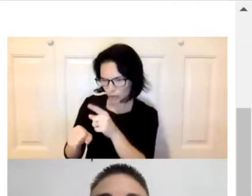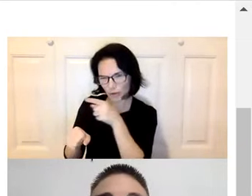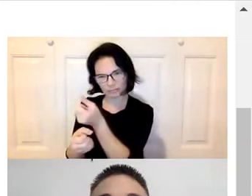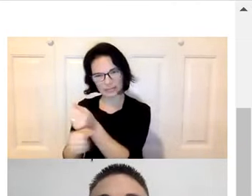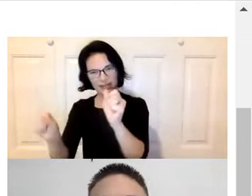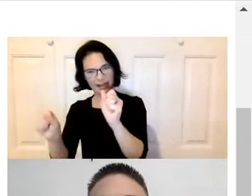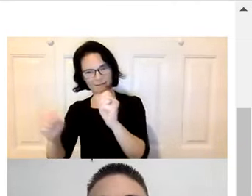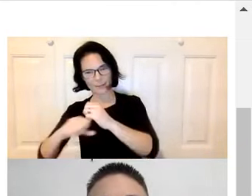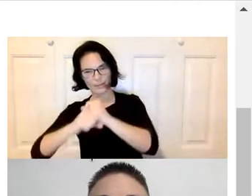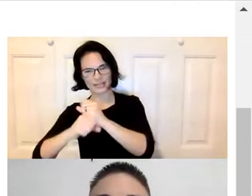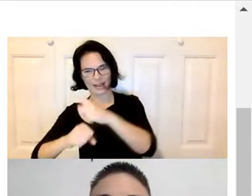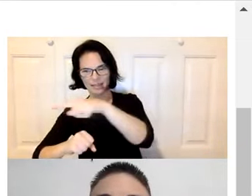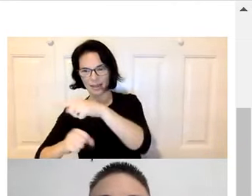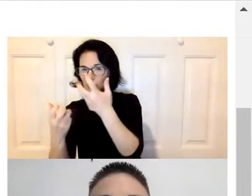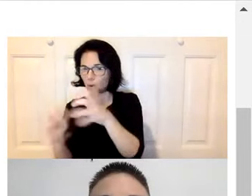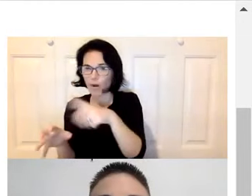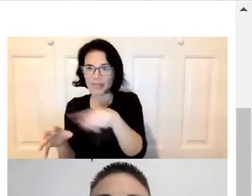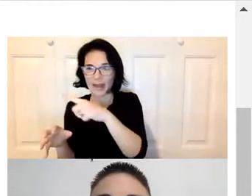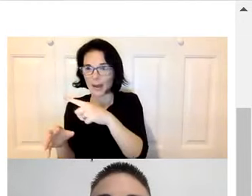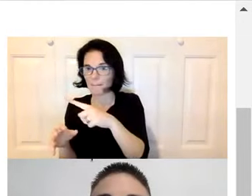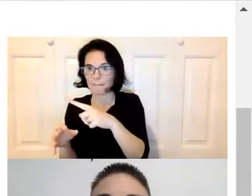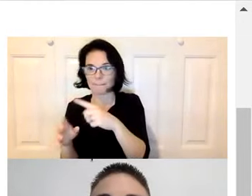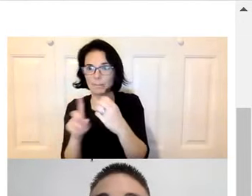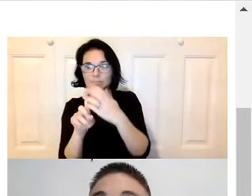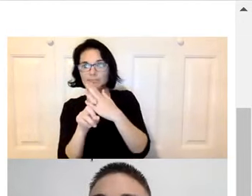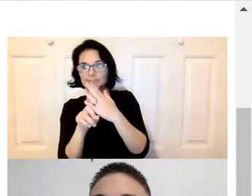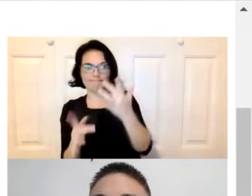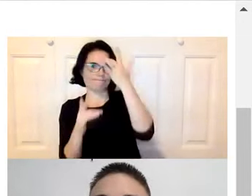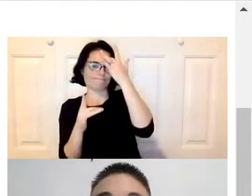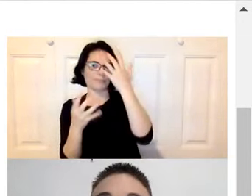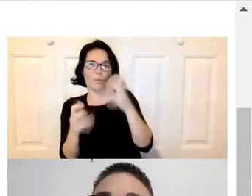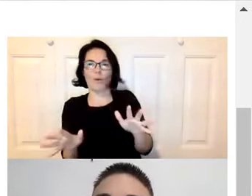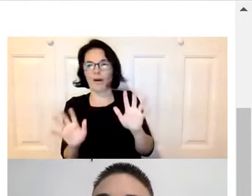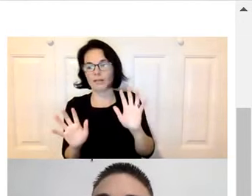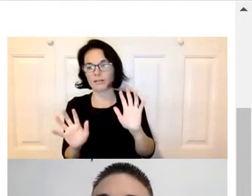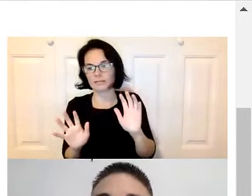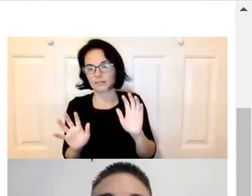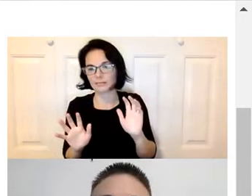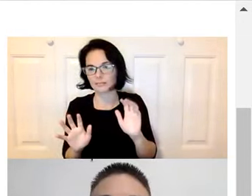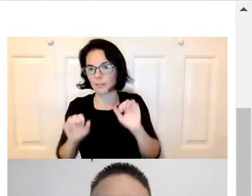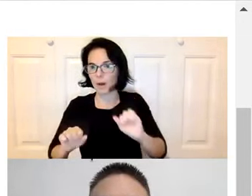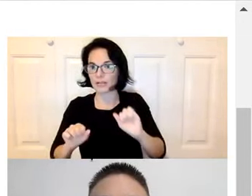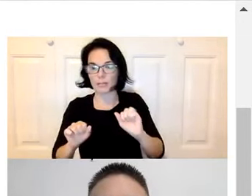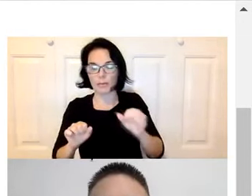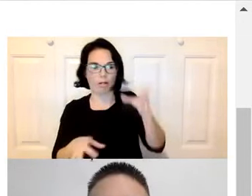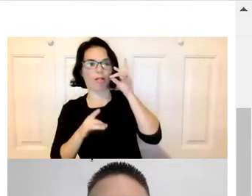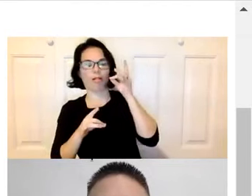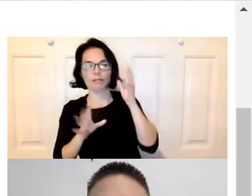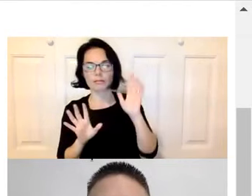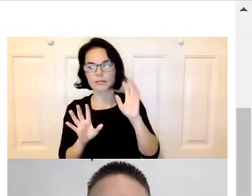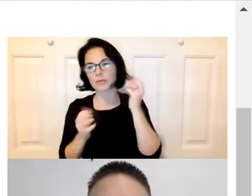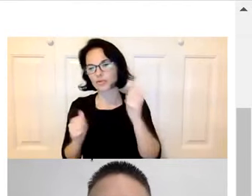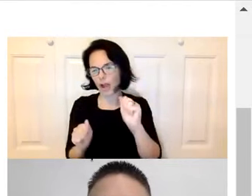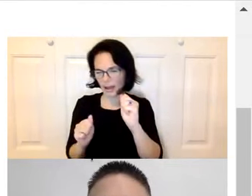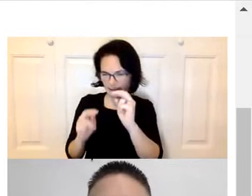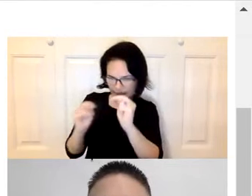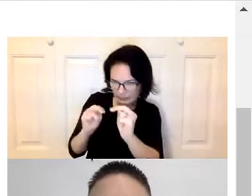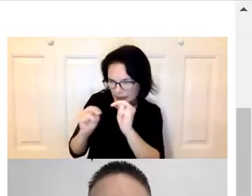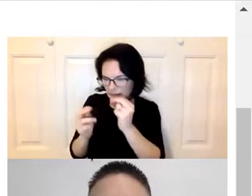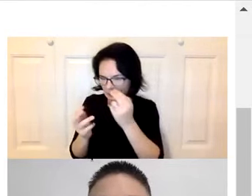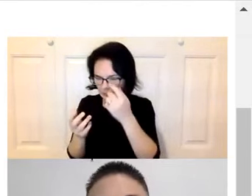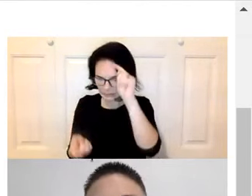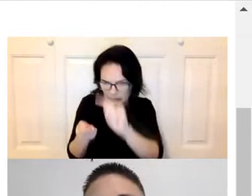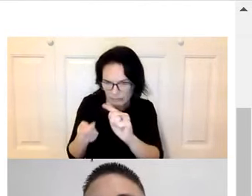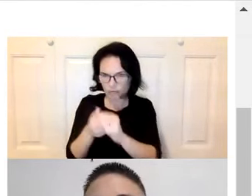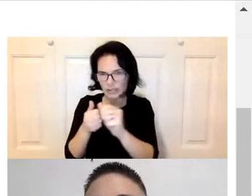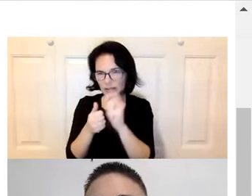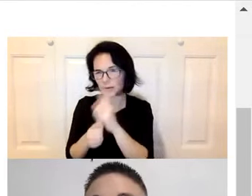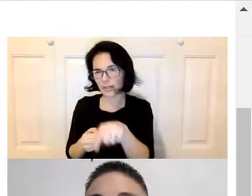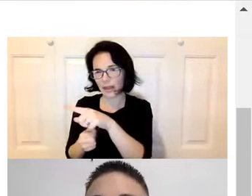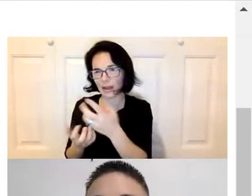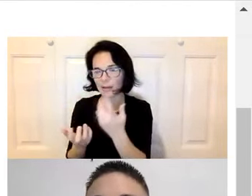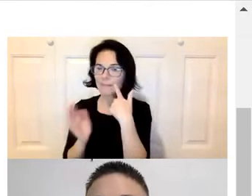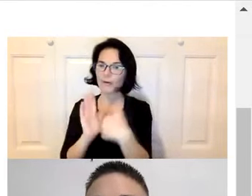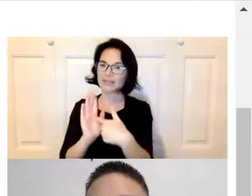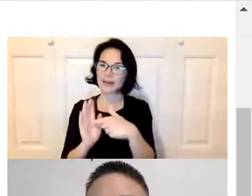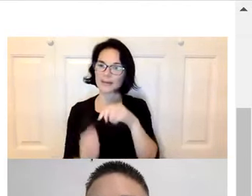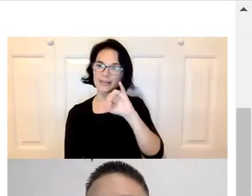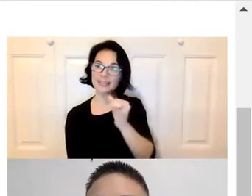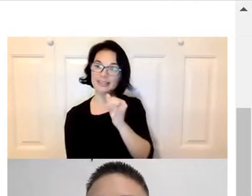from potential risk of exposure to COVID. For example, Janette and I are essential workers.